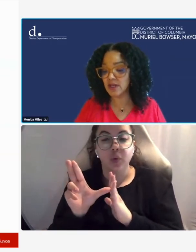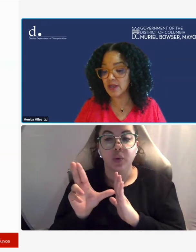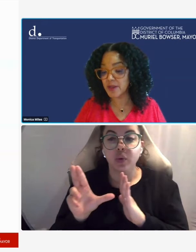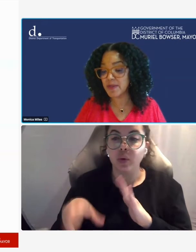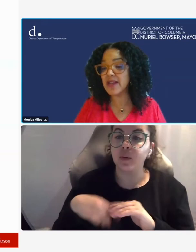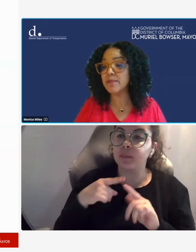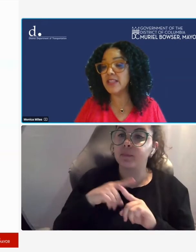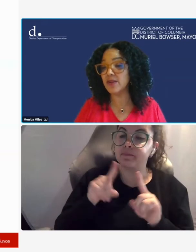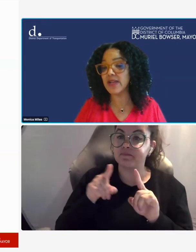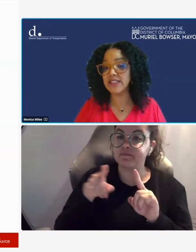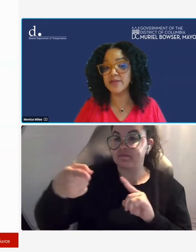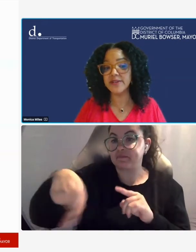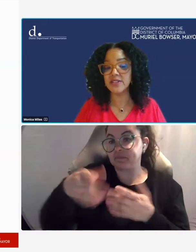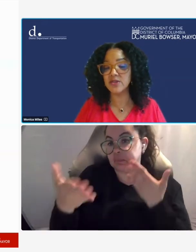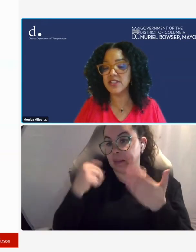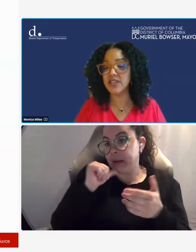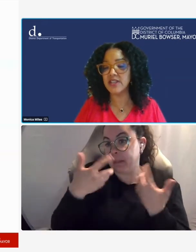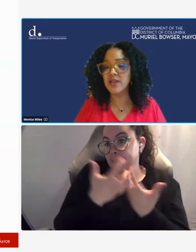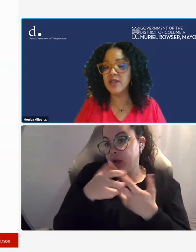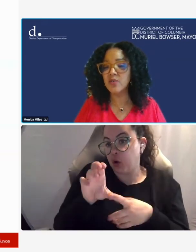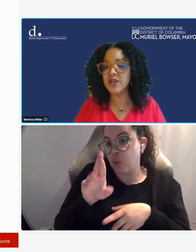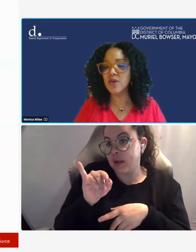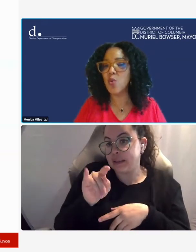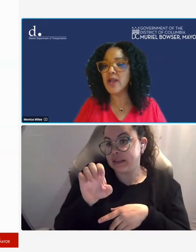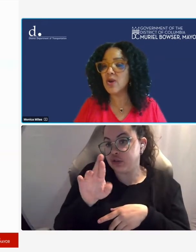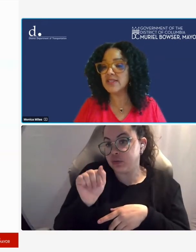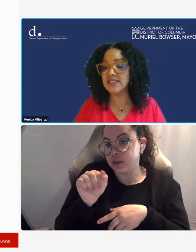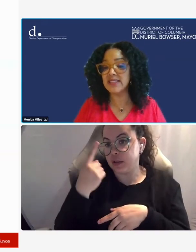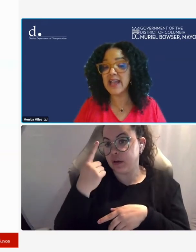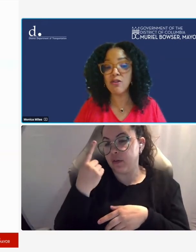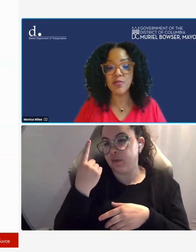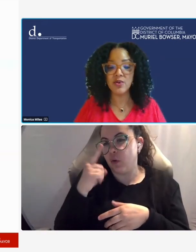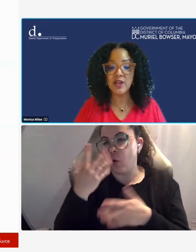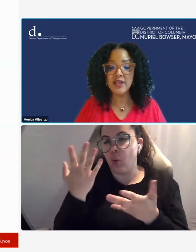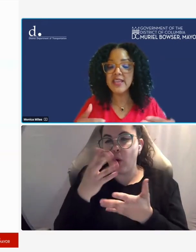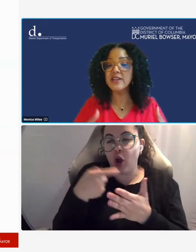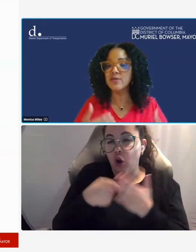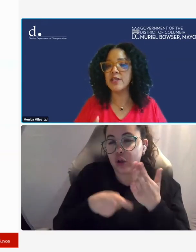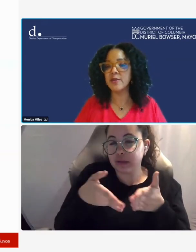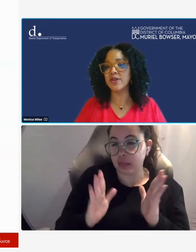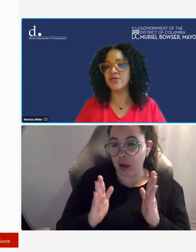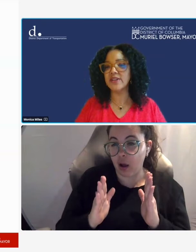may not meet the criteria associated with what cost is allowable in a related party transaction